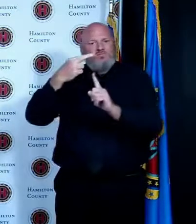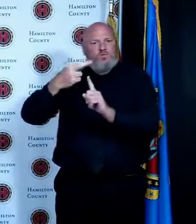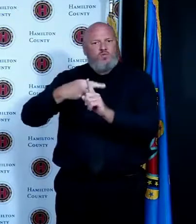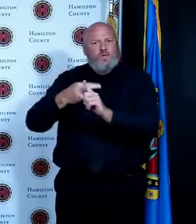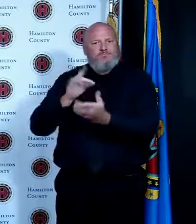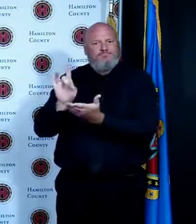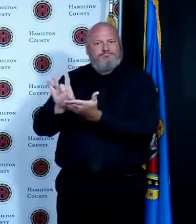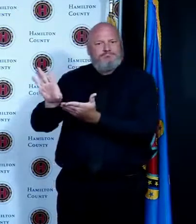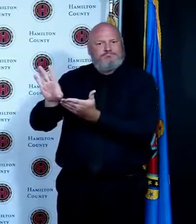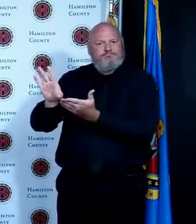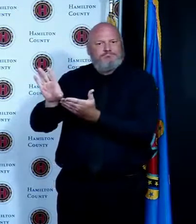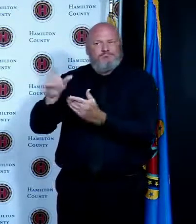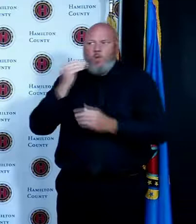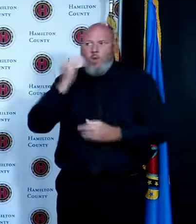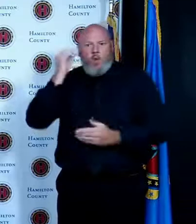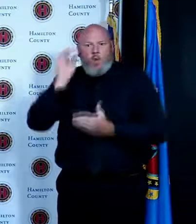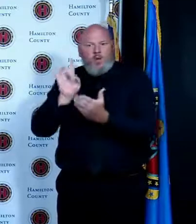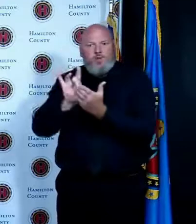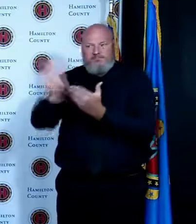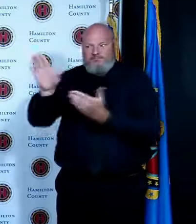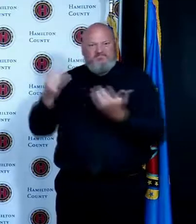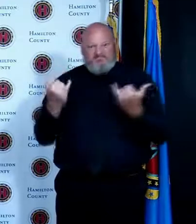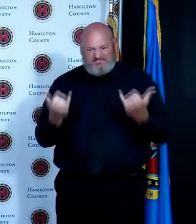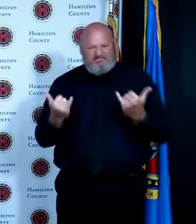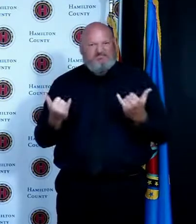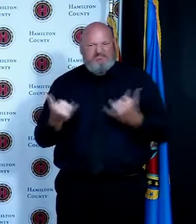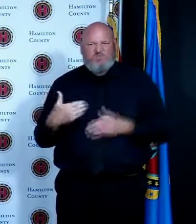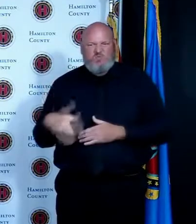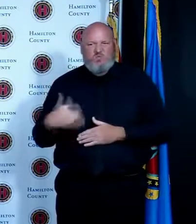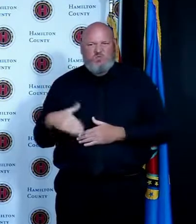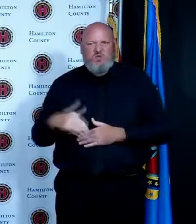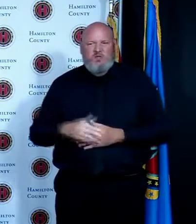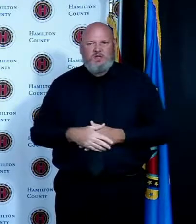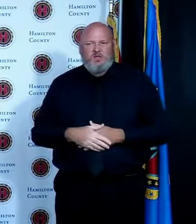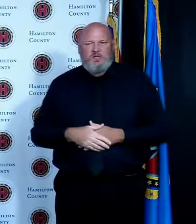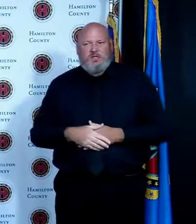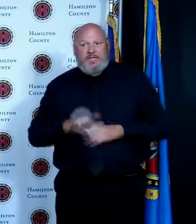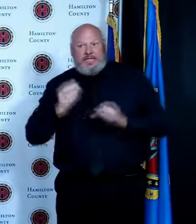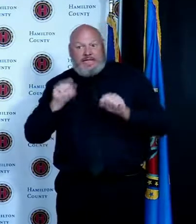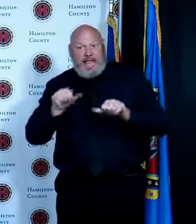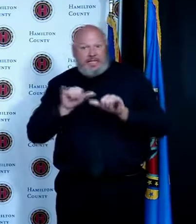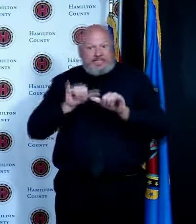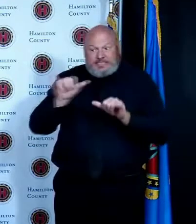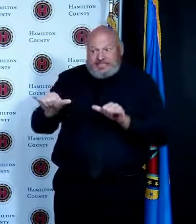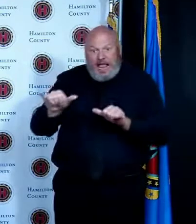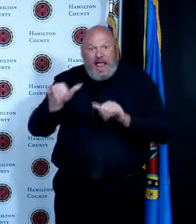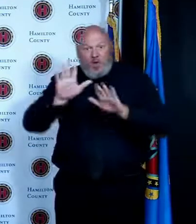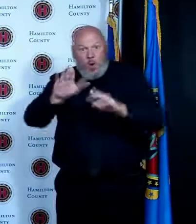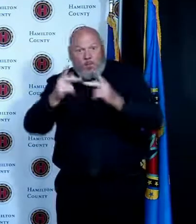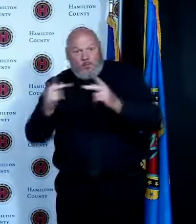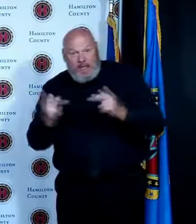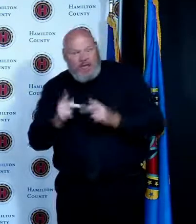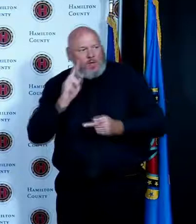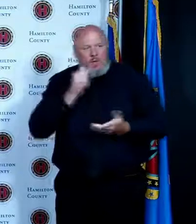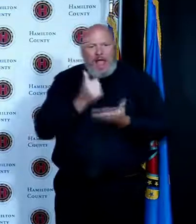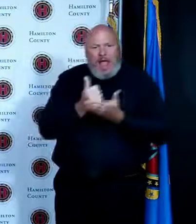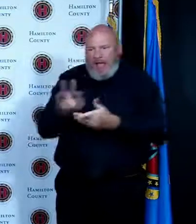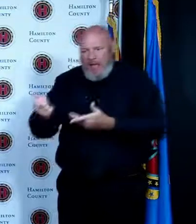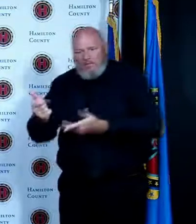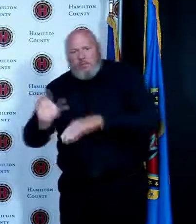in their apartments they are doing so successfully with some of the work that's happening through the one-stop shop